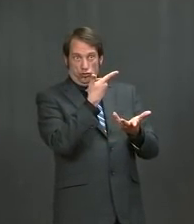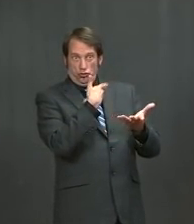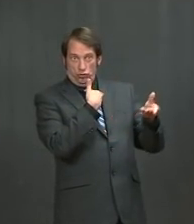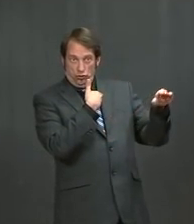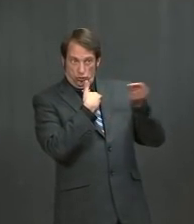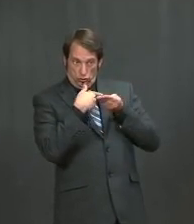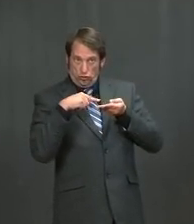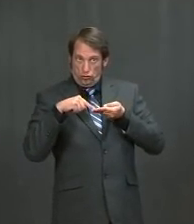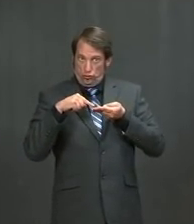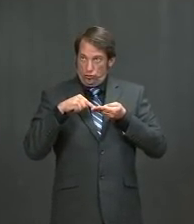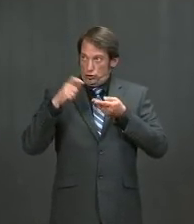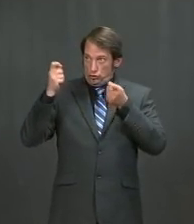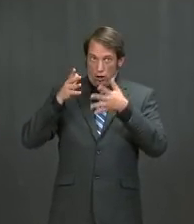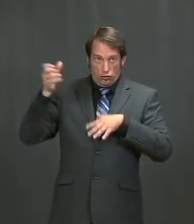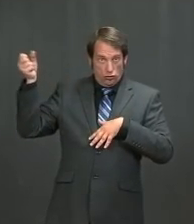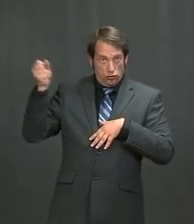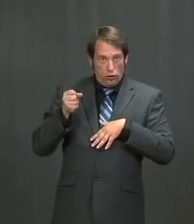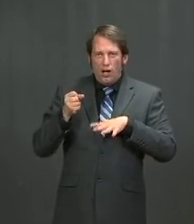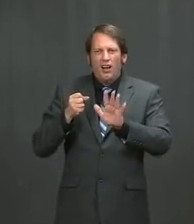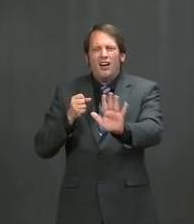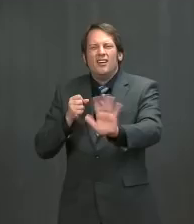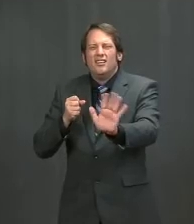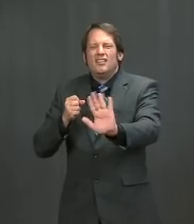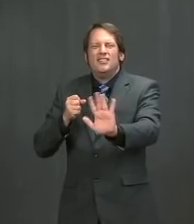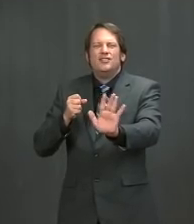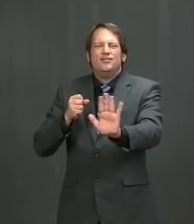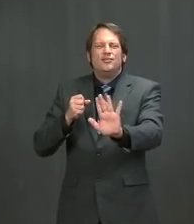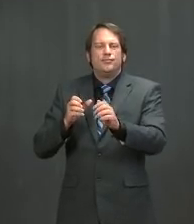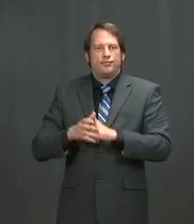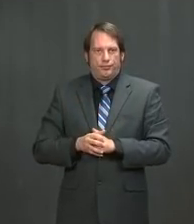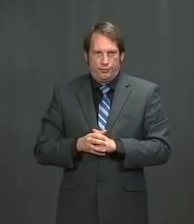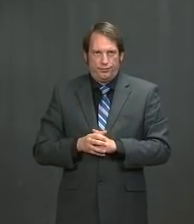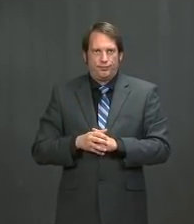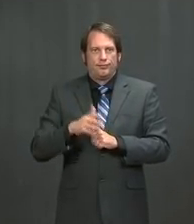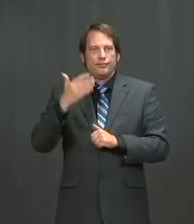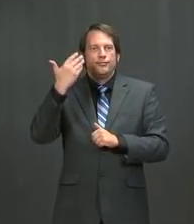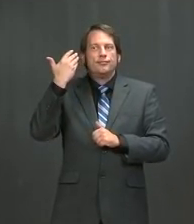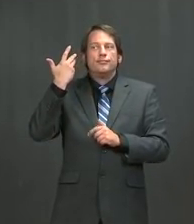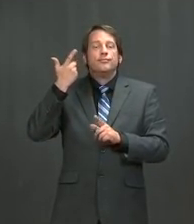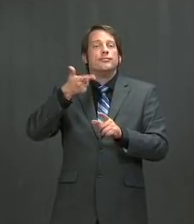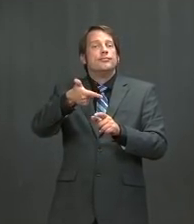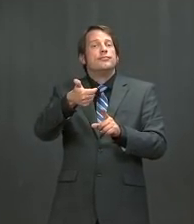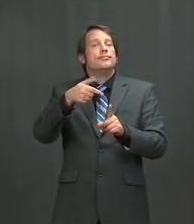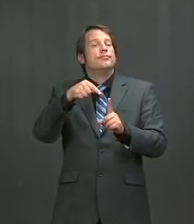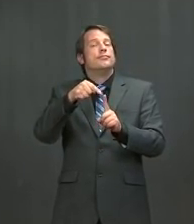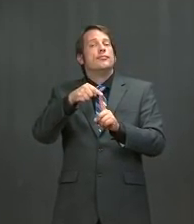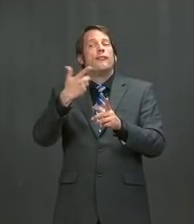He was asking what the impact -- what the delay was caused by, and largely, it was caused by intransigence